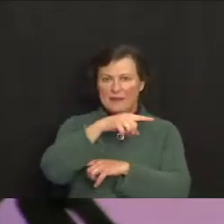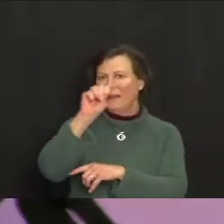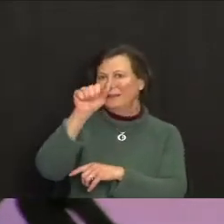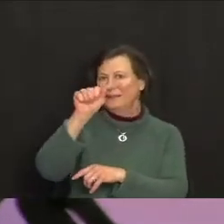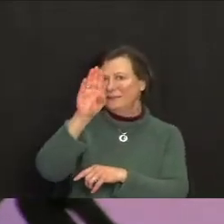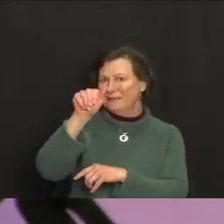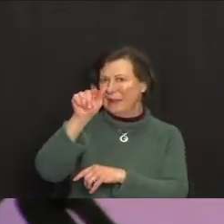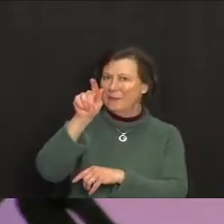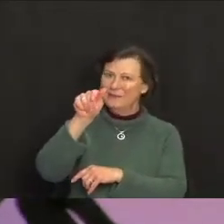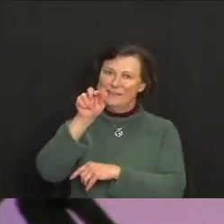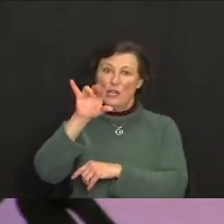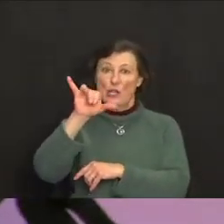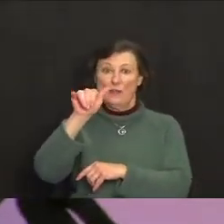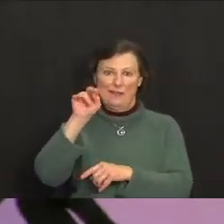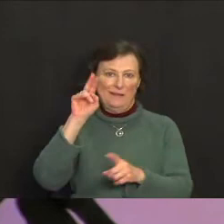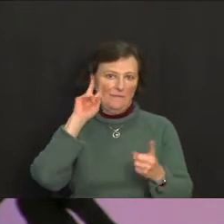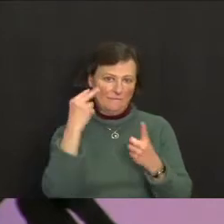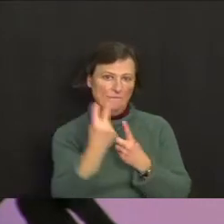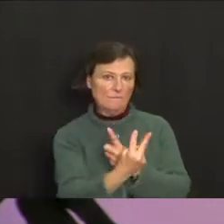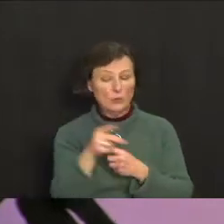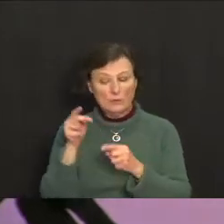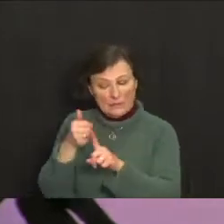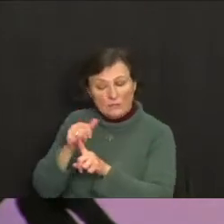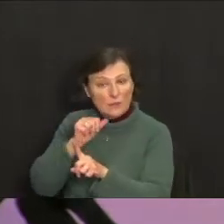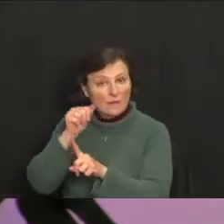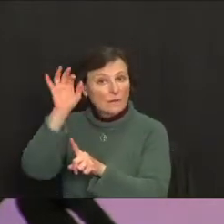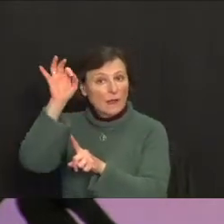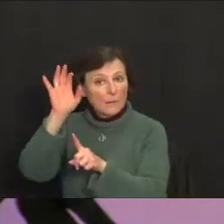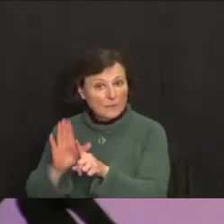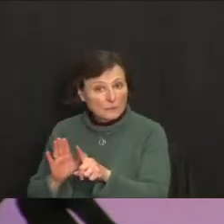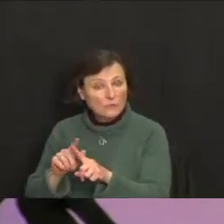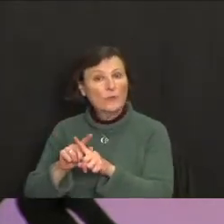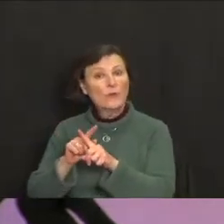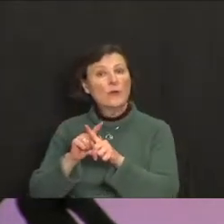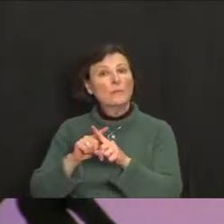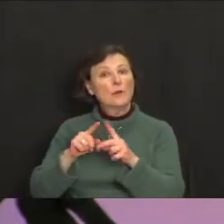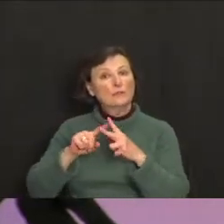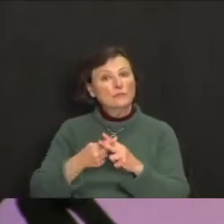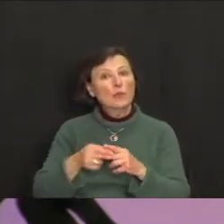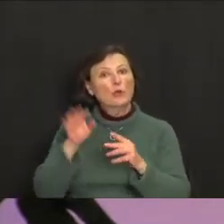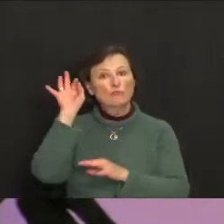Though not a minister he began a prophetic mission of preaching these views, first